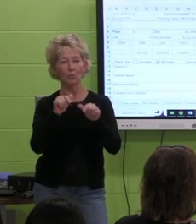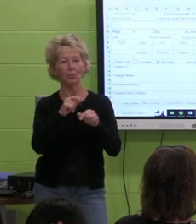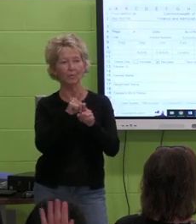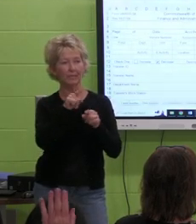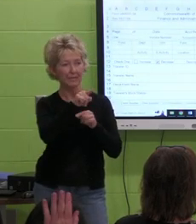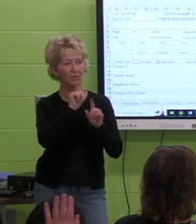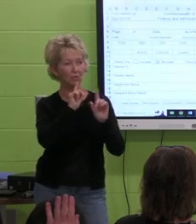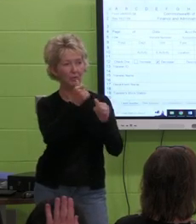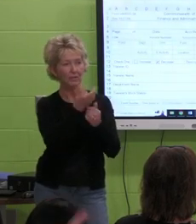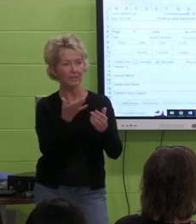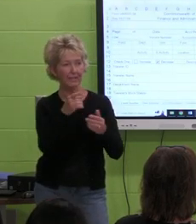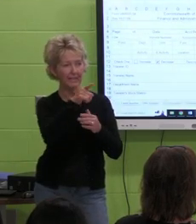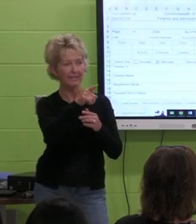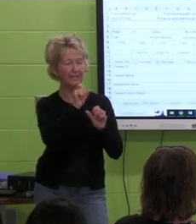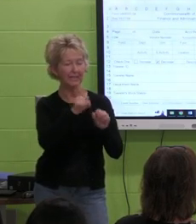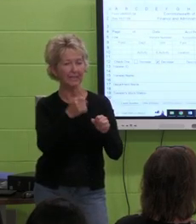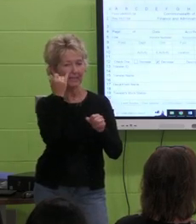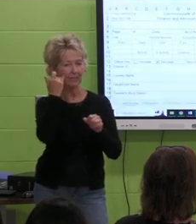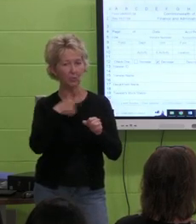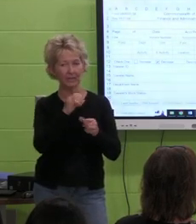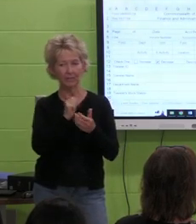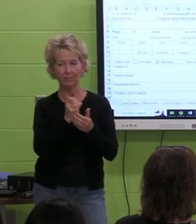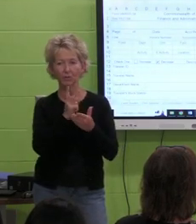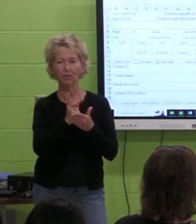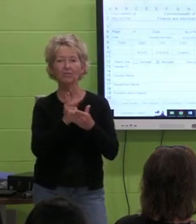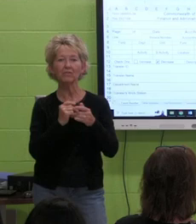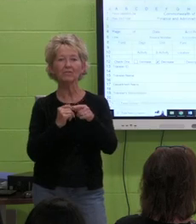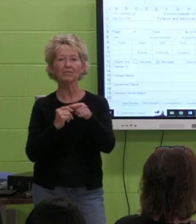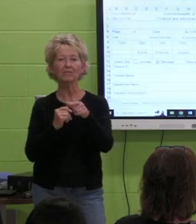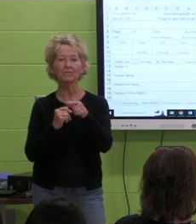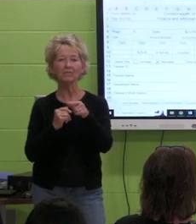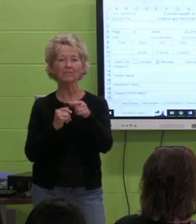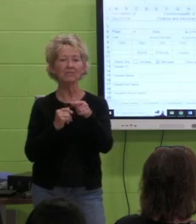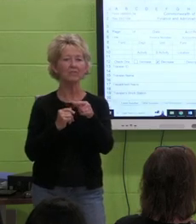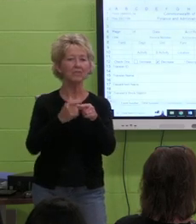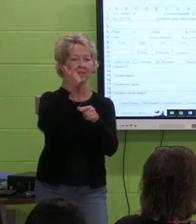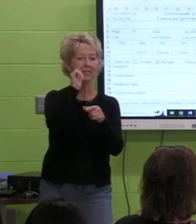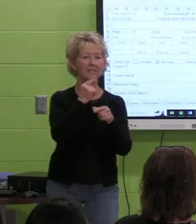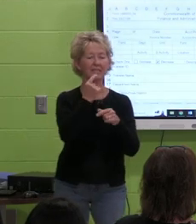it comes back to him are we still going to be responsible for trying to figure out on